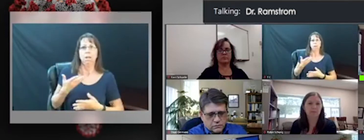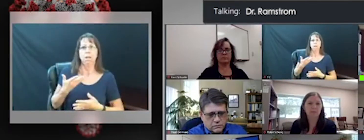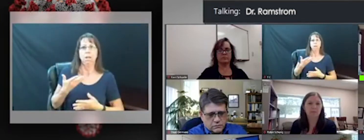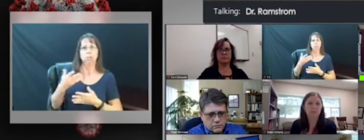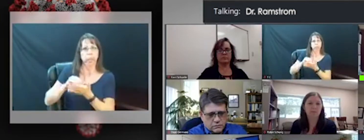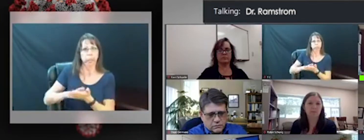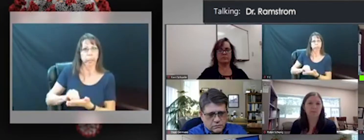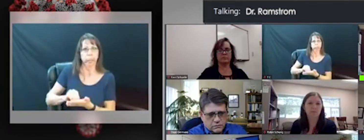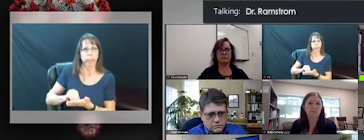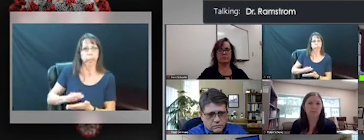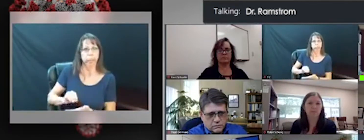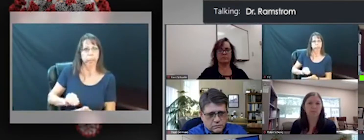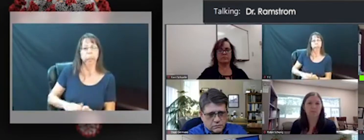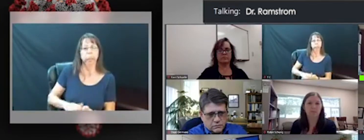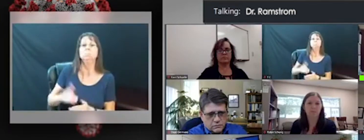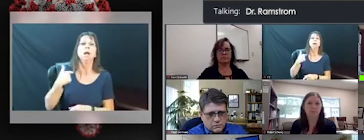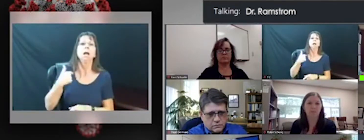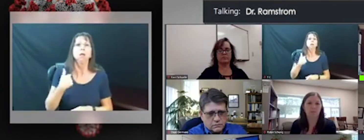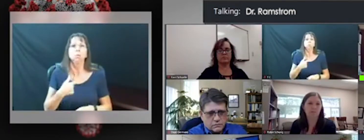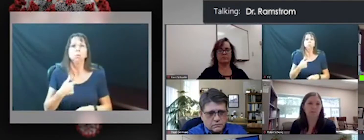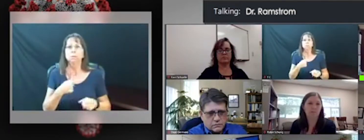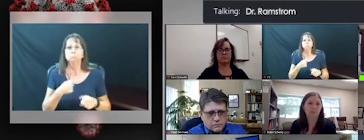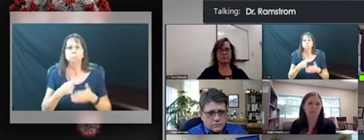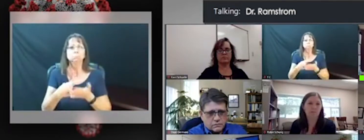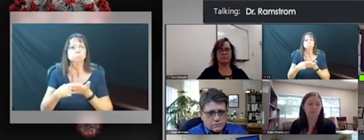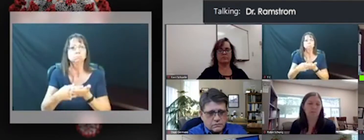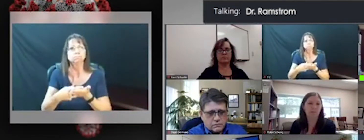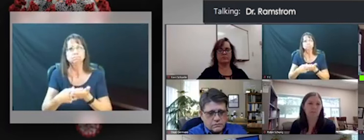where we talk about that the number of facilities that might have a case or two. Whether it's